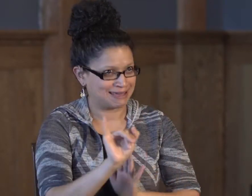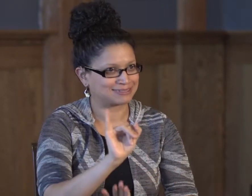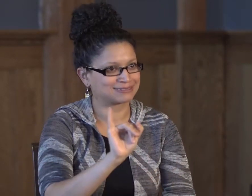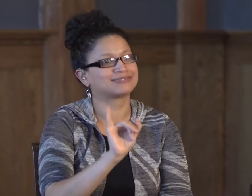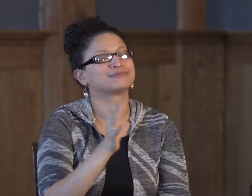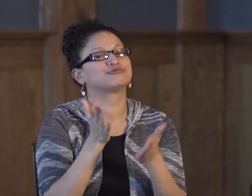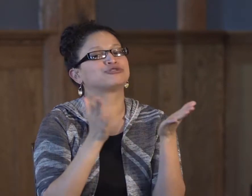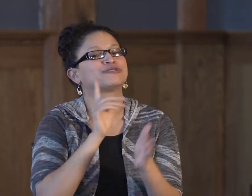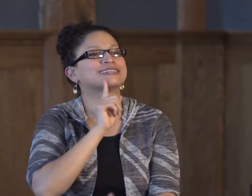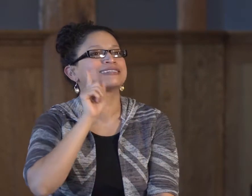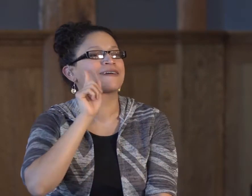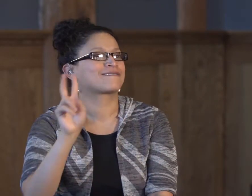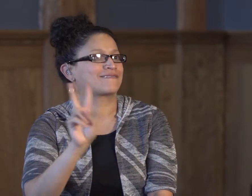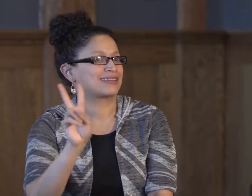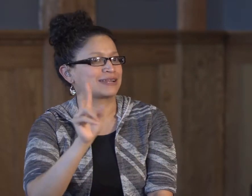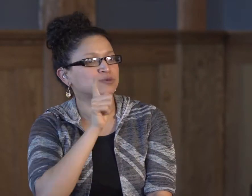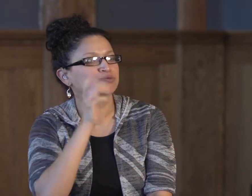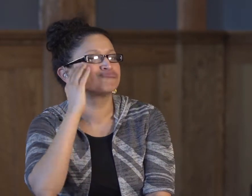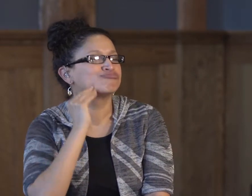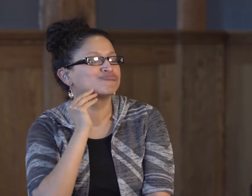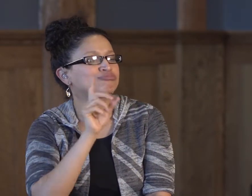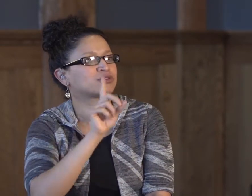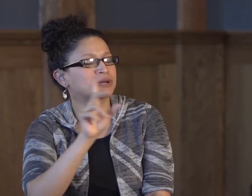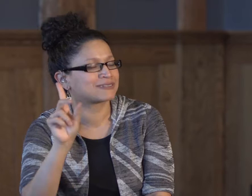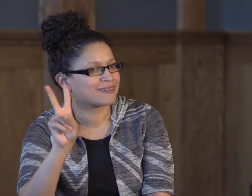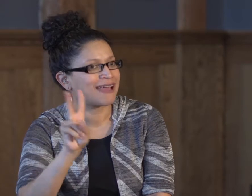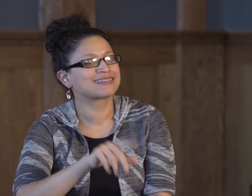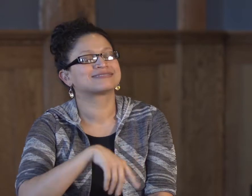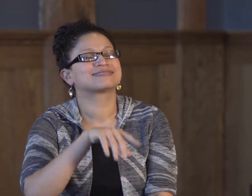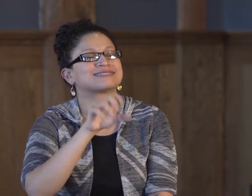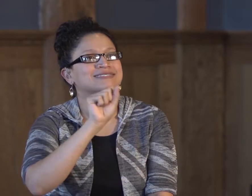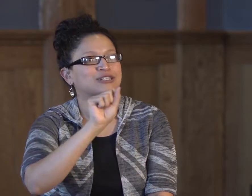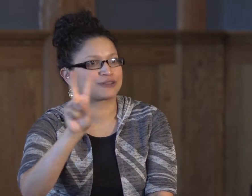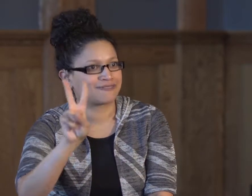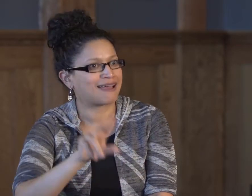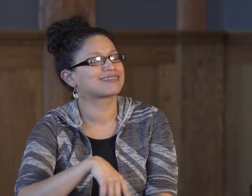statewide organization, and we serve Deaf victims who have experienced domestic violence,